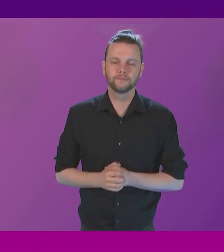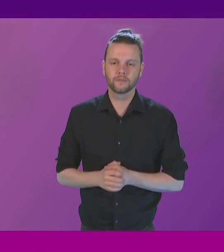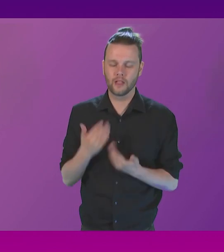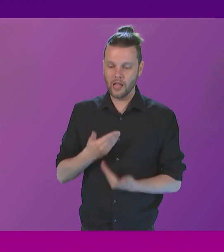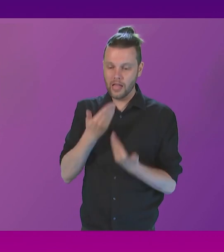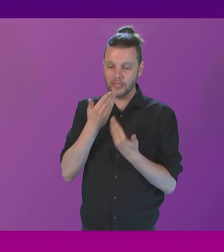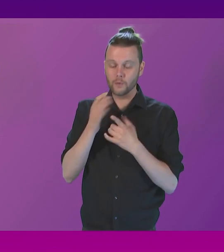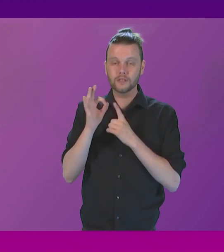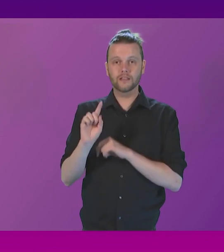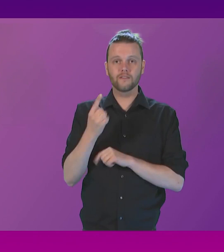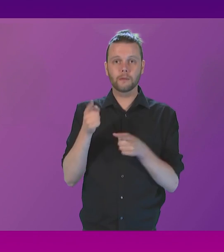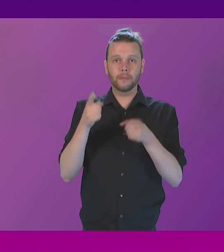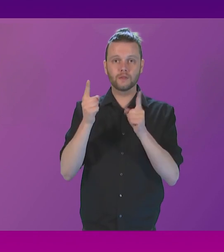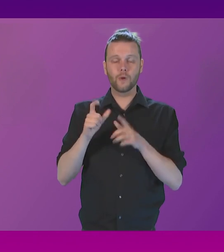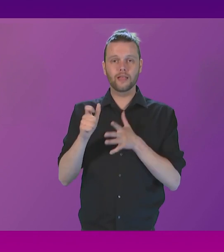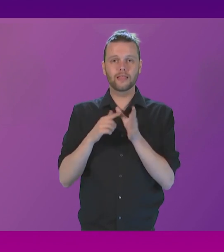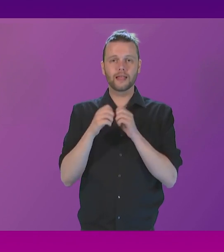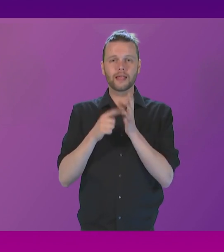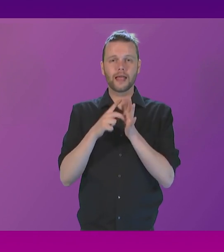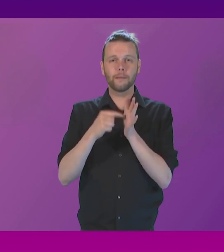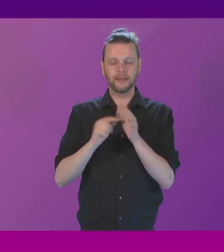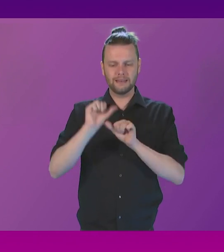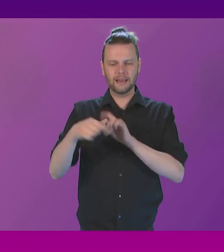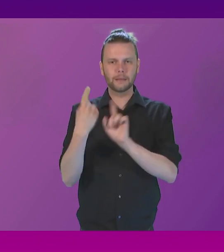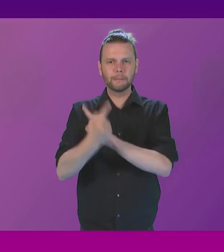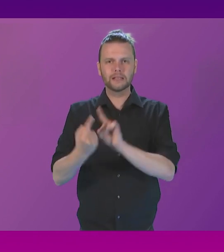To ask the First Minister when the Cabinet will next meet. On Tuesday.